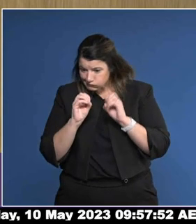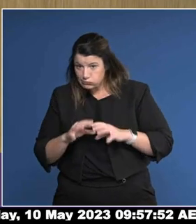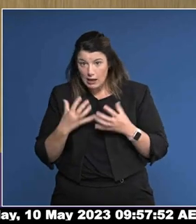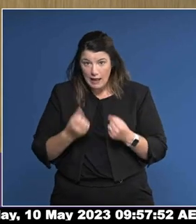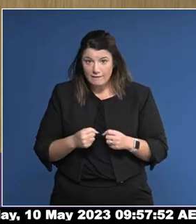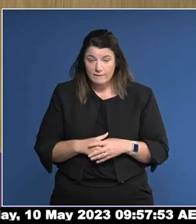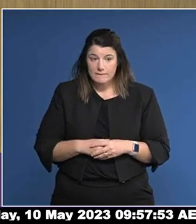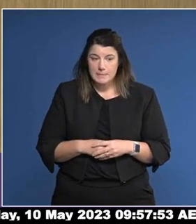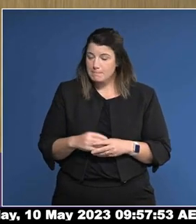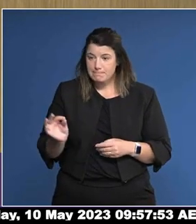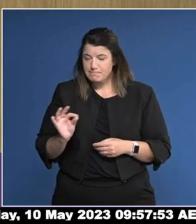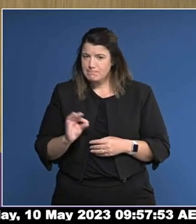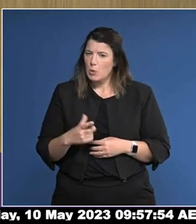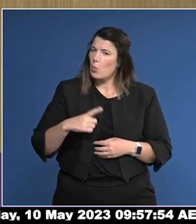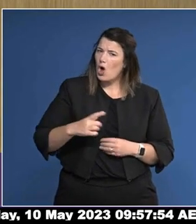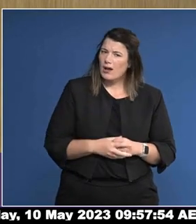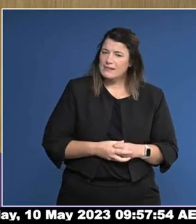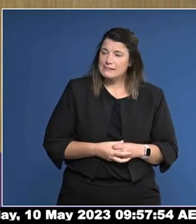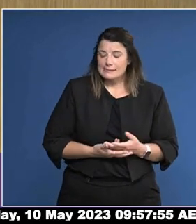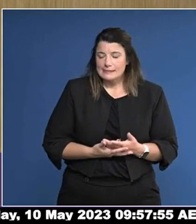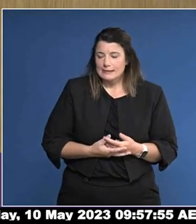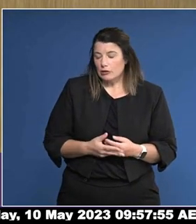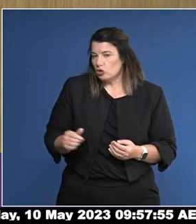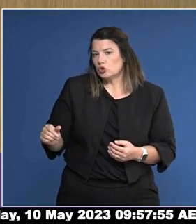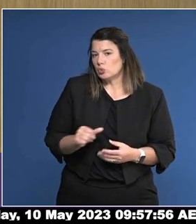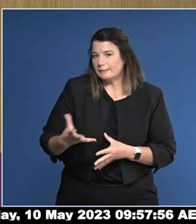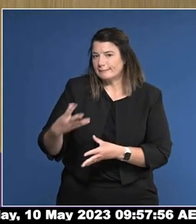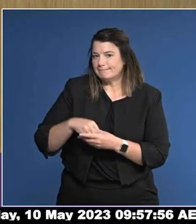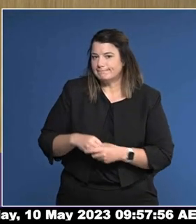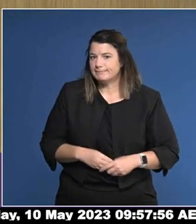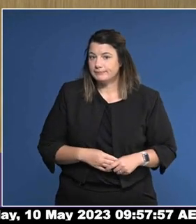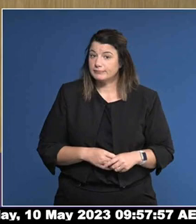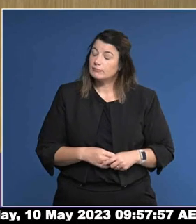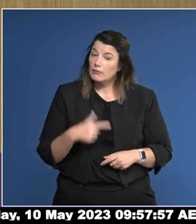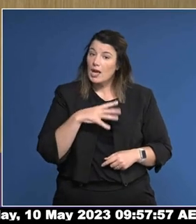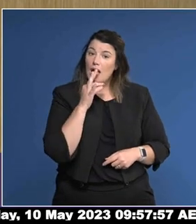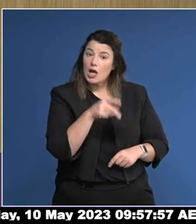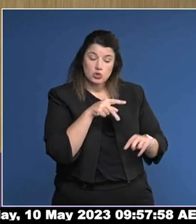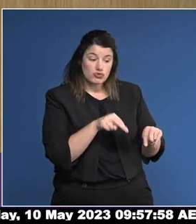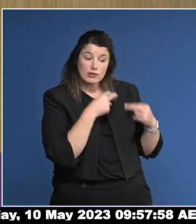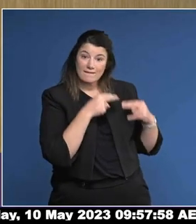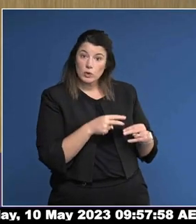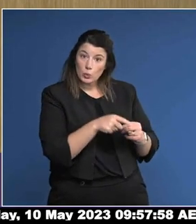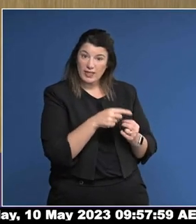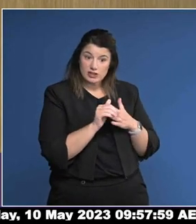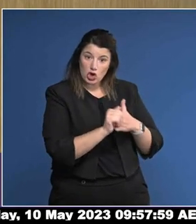Have any steps been taken to review the practice kit to work with people